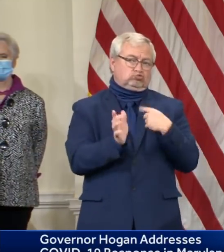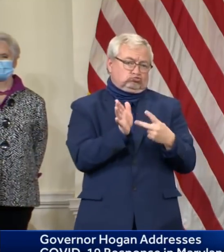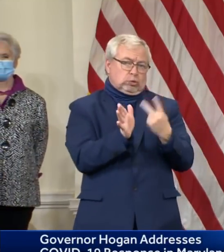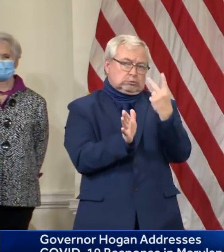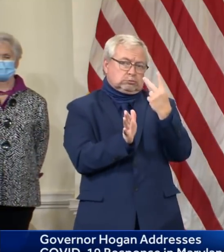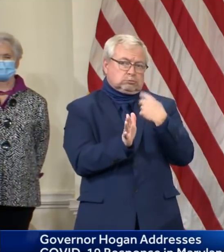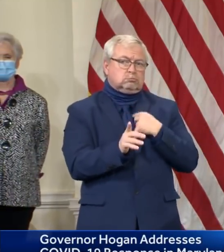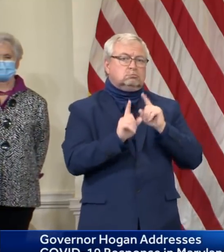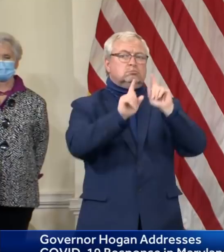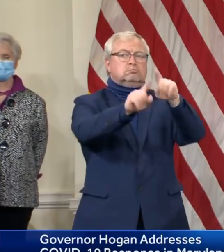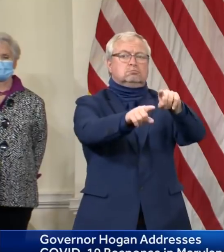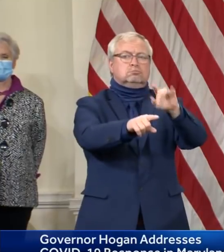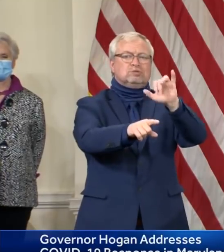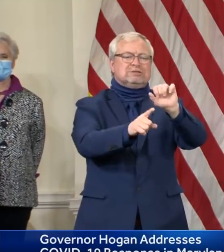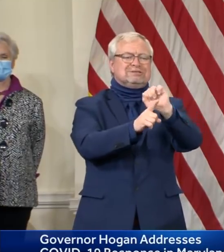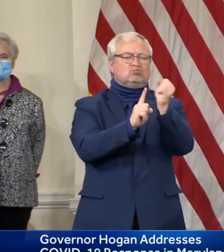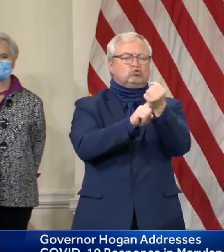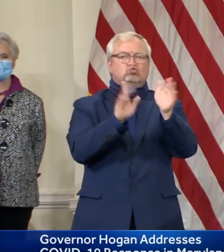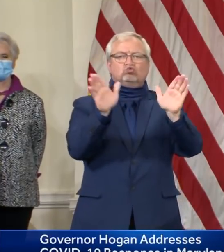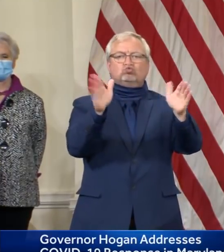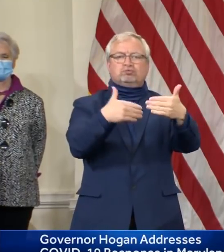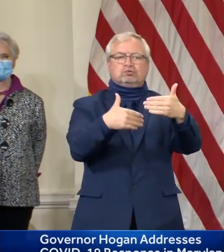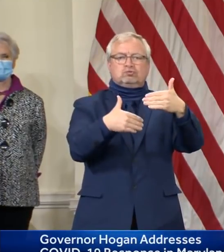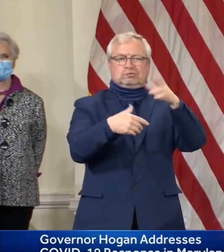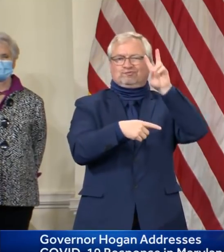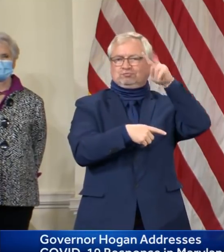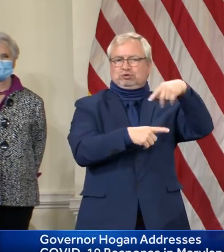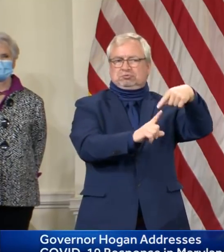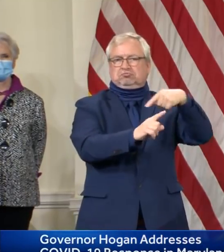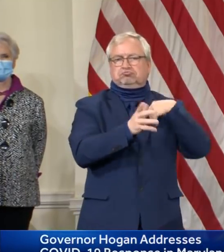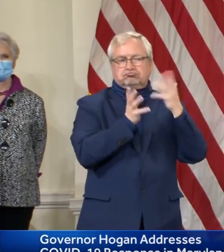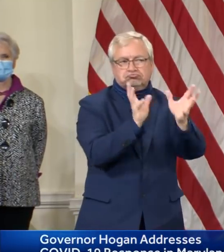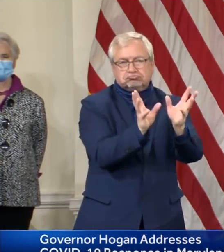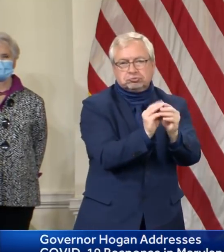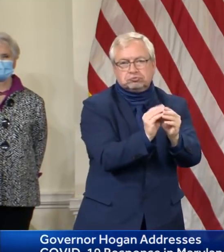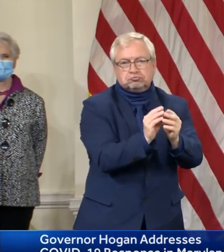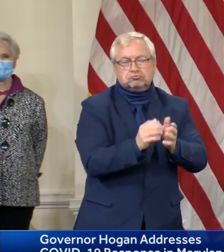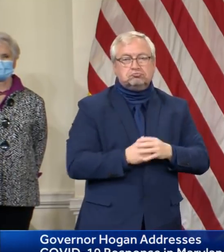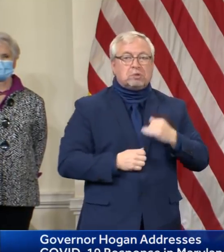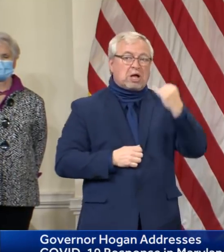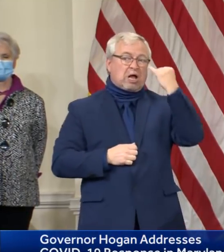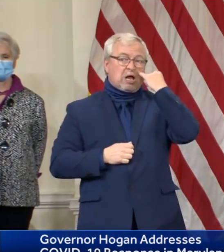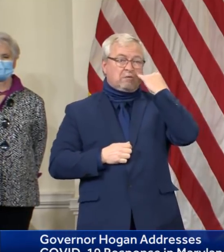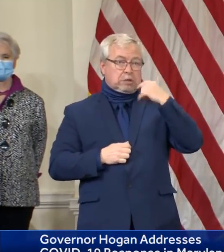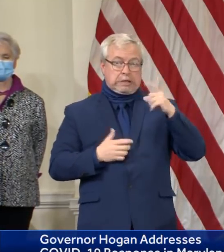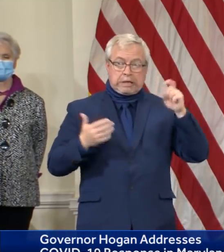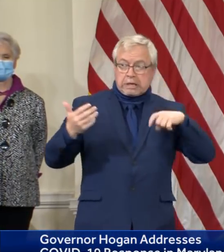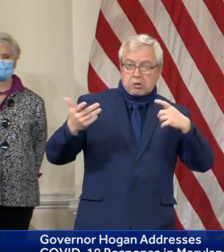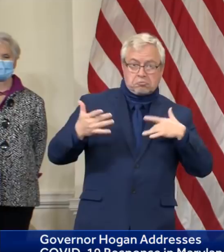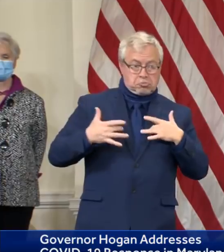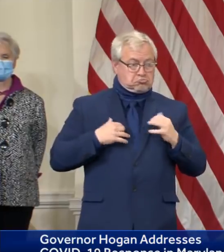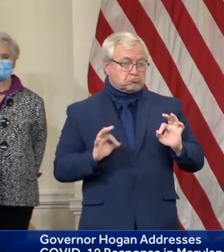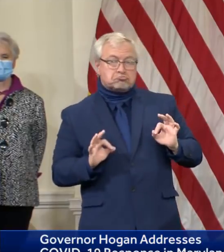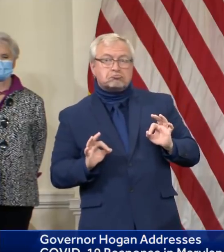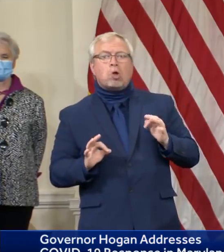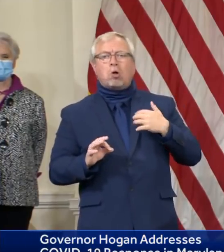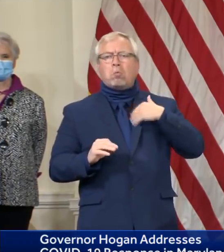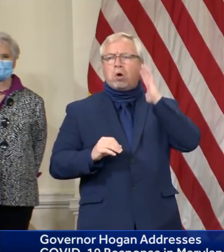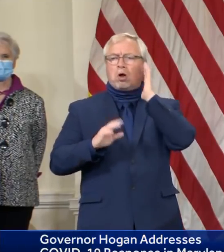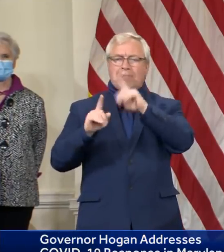I HAVE NOT TAKEN THE TIME TO GO DOWN IN THE OFFICE. I WAS IN THE SITUATION ROOM TWICE WITH THE VICE PRESIDENT LEADING THE TASK FORCE.